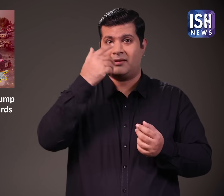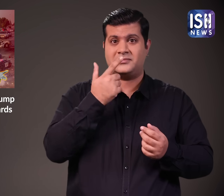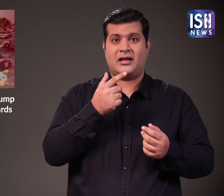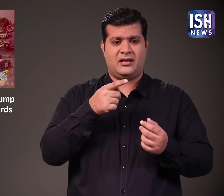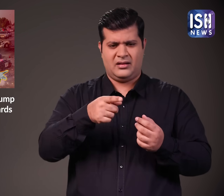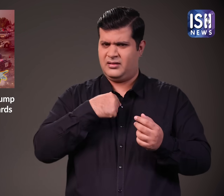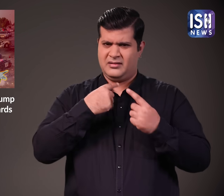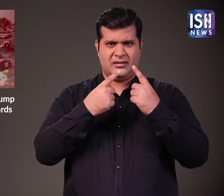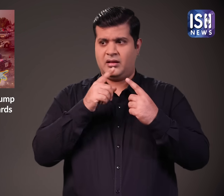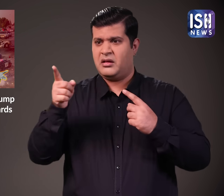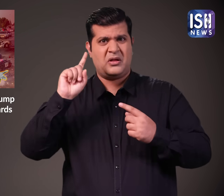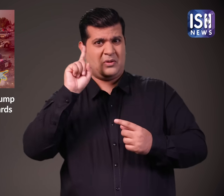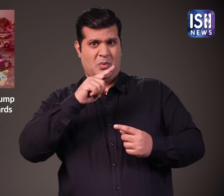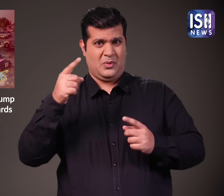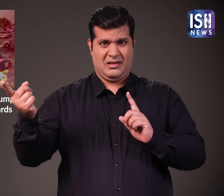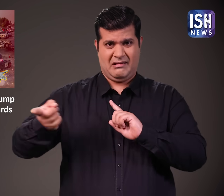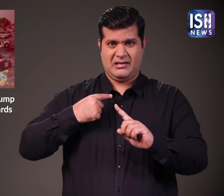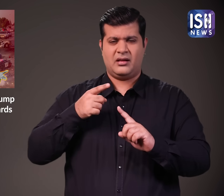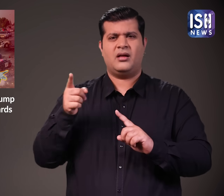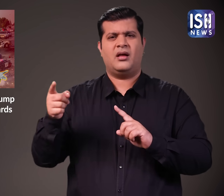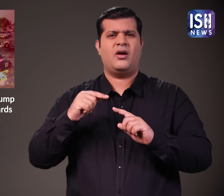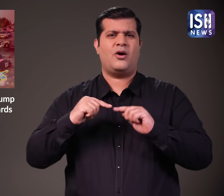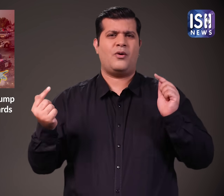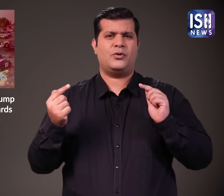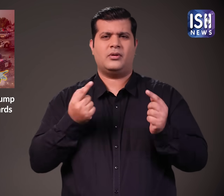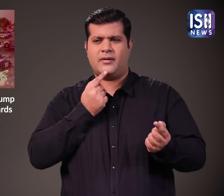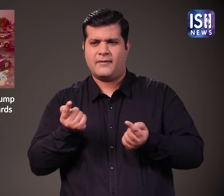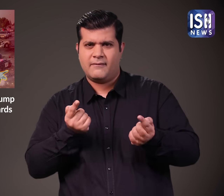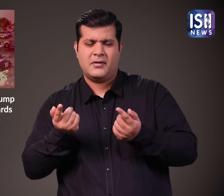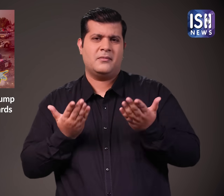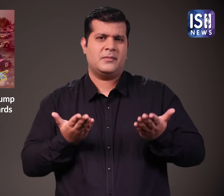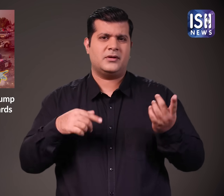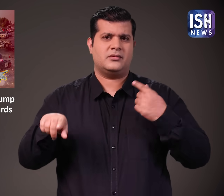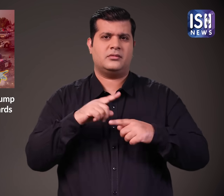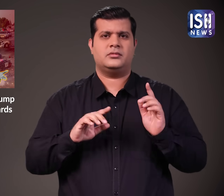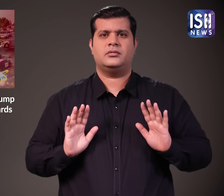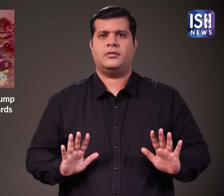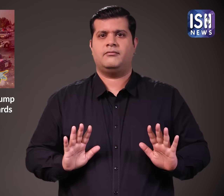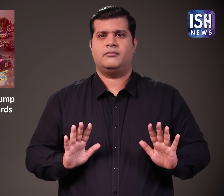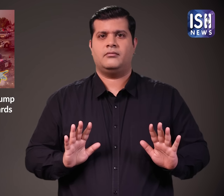Trump condemned the backlash from state officials, suspecting them of instigating the protests.